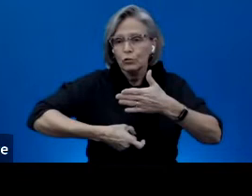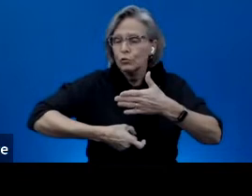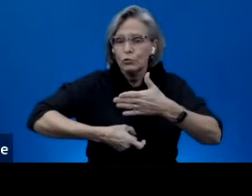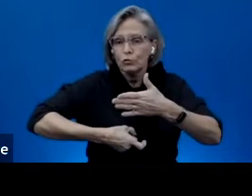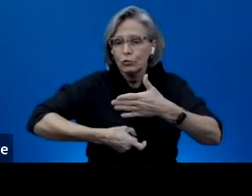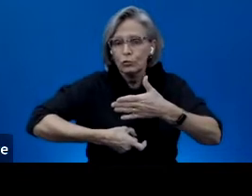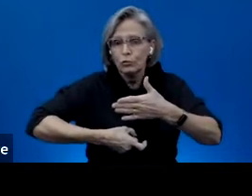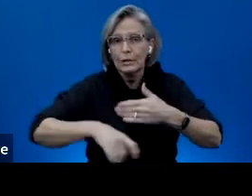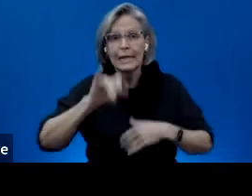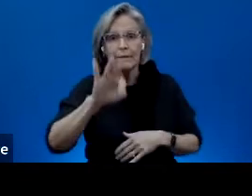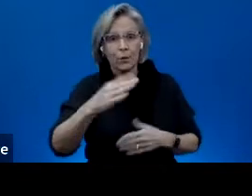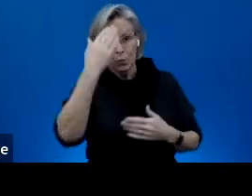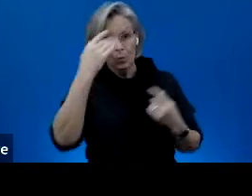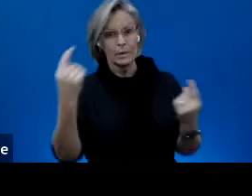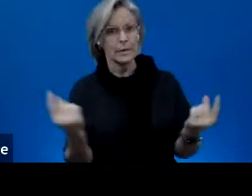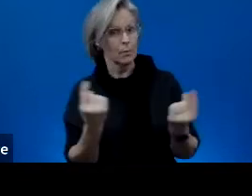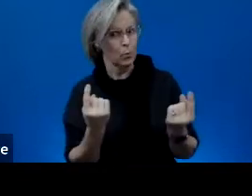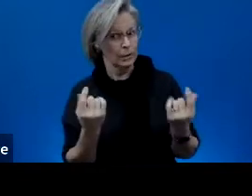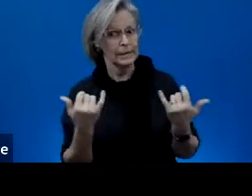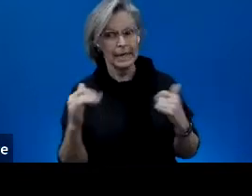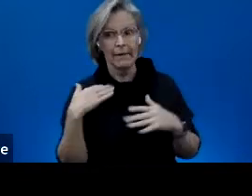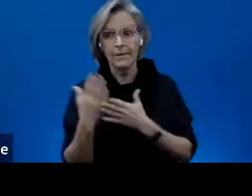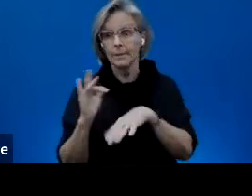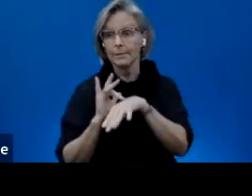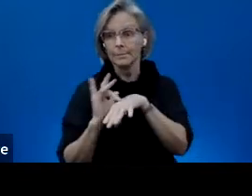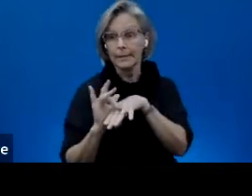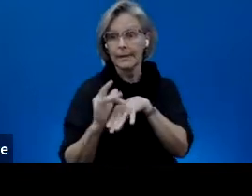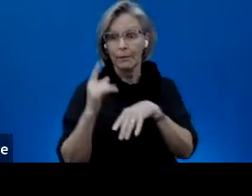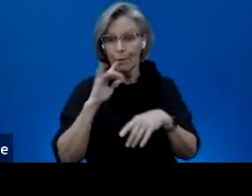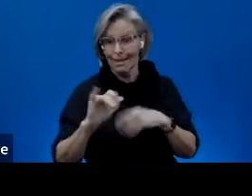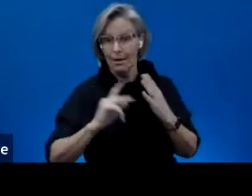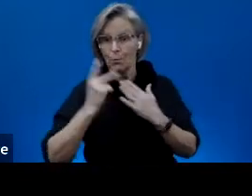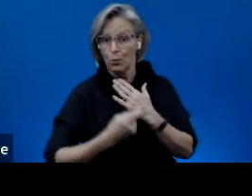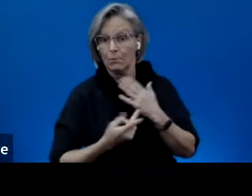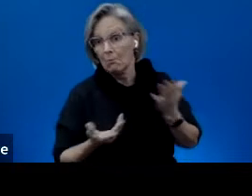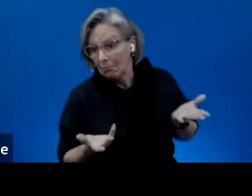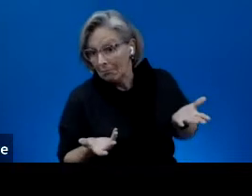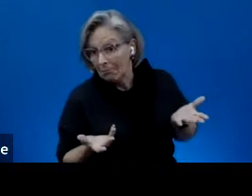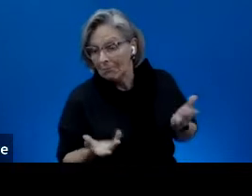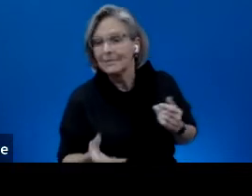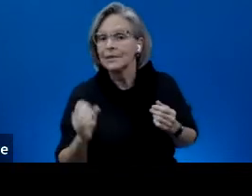And if you know someone, we do still have spaces available for that program, so please tell them to go ahead